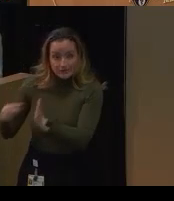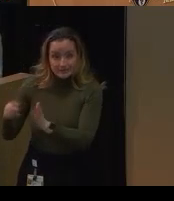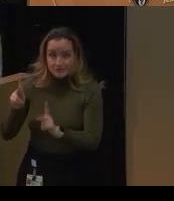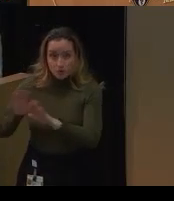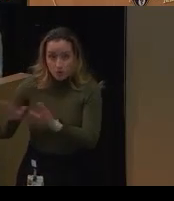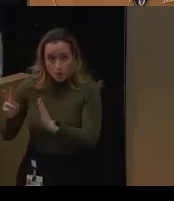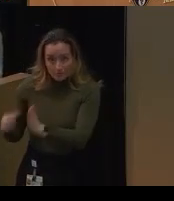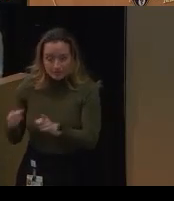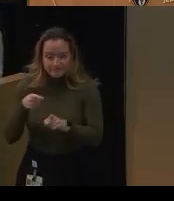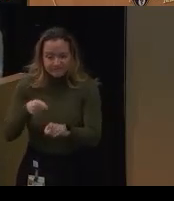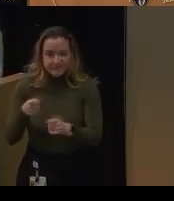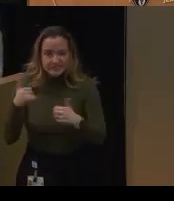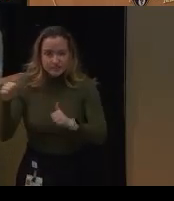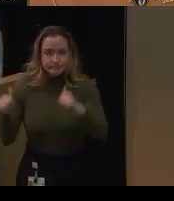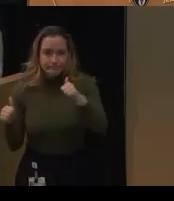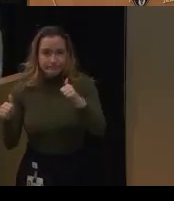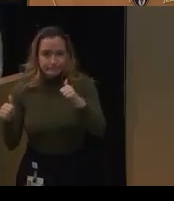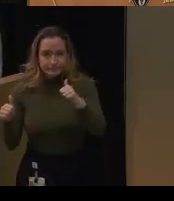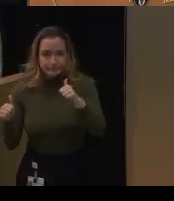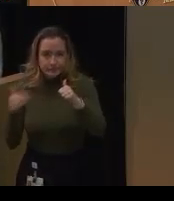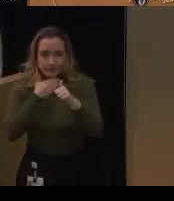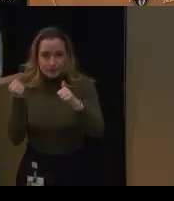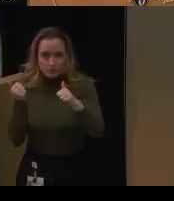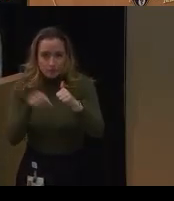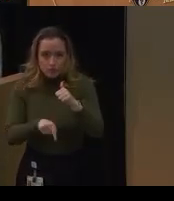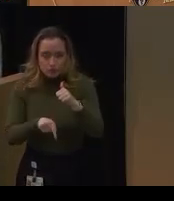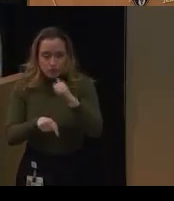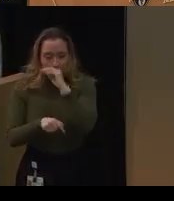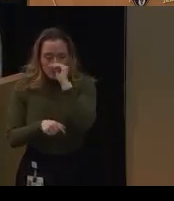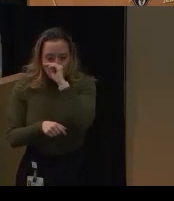engaged in no pleasure reading during the study period um on empathy and these results in change